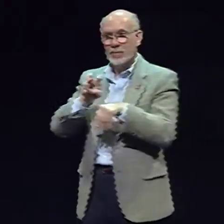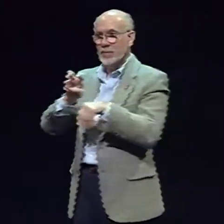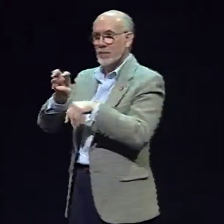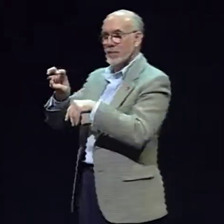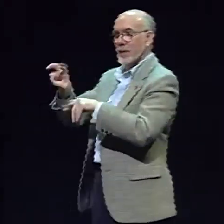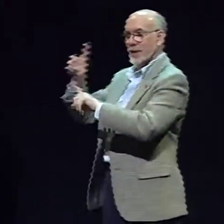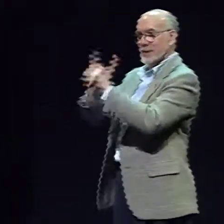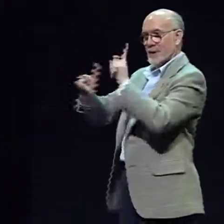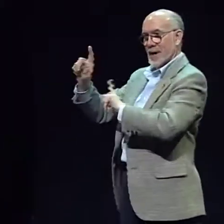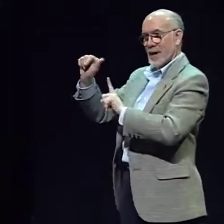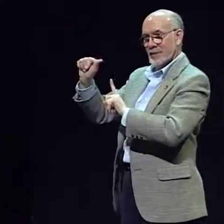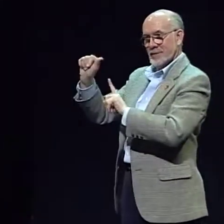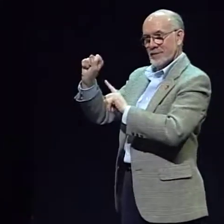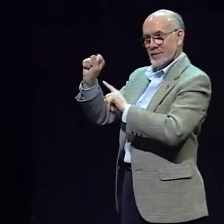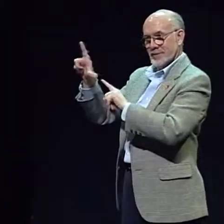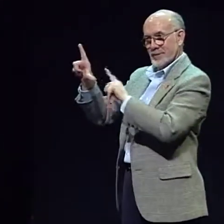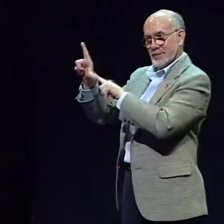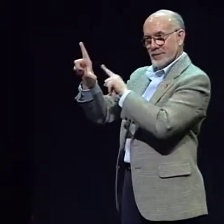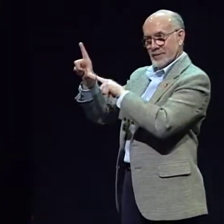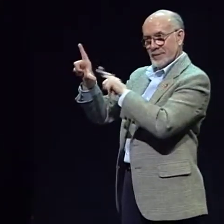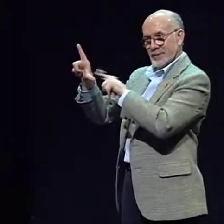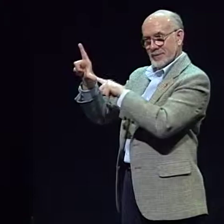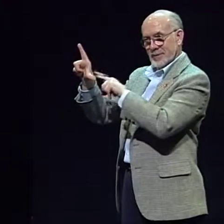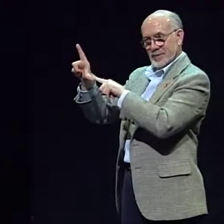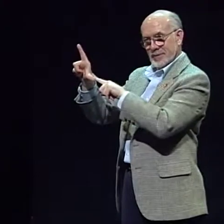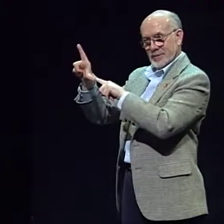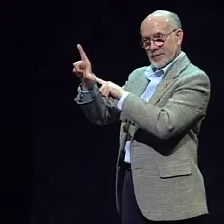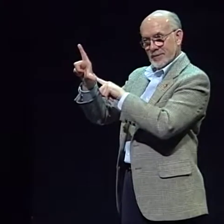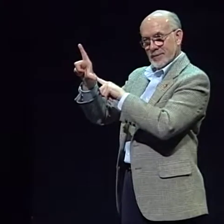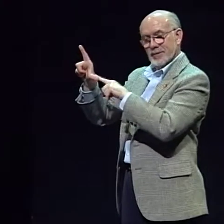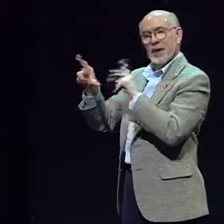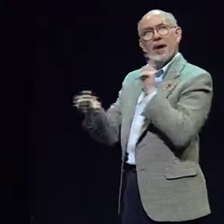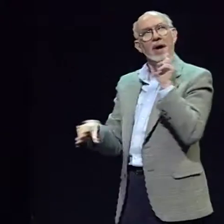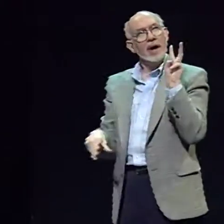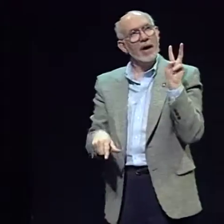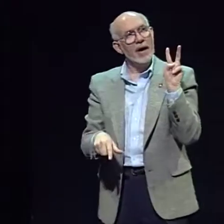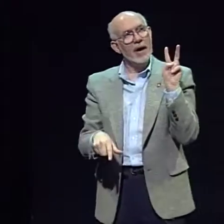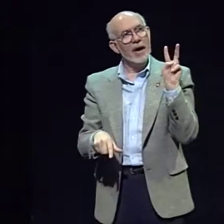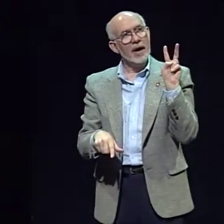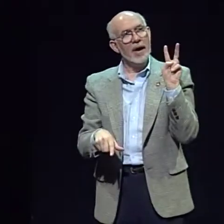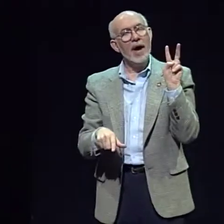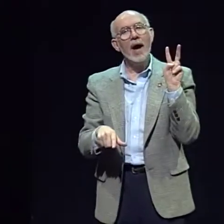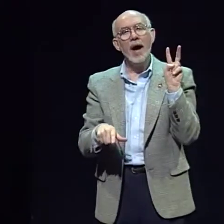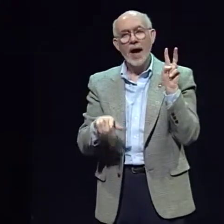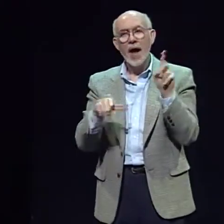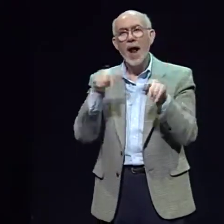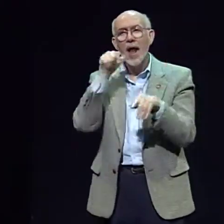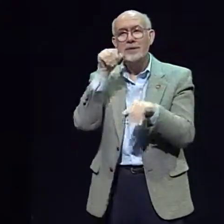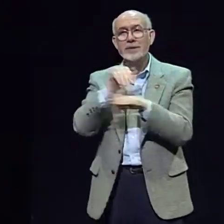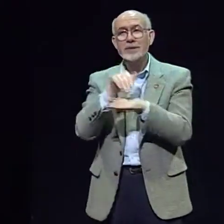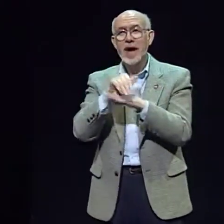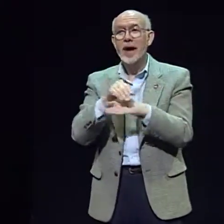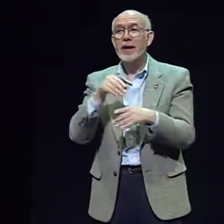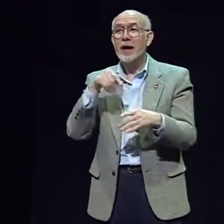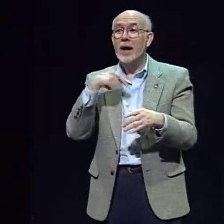TO A POINT WHERE NOW IT'S ORIGINATING IN ASL WITHOUT THE ENGLISH FORM.